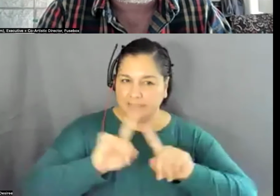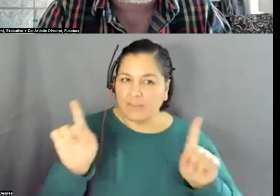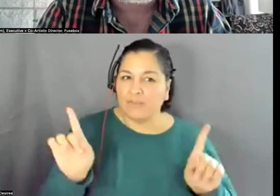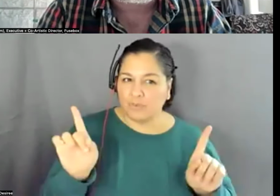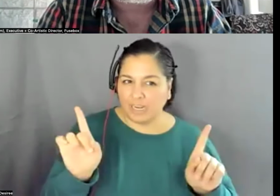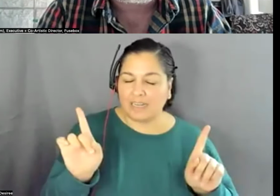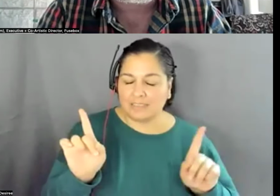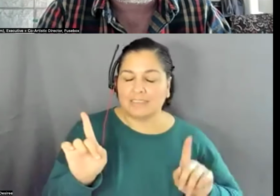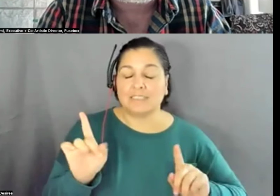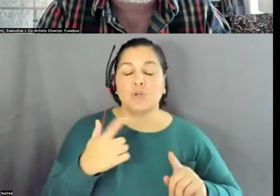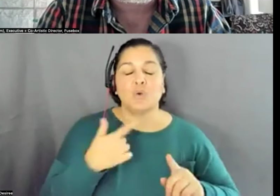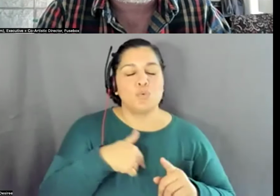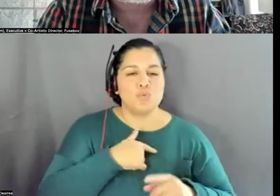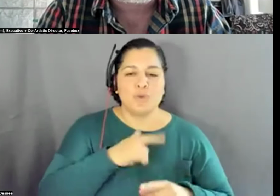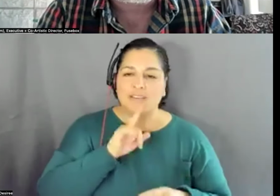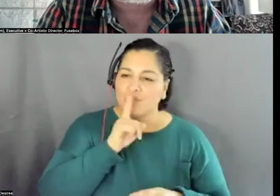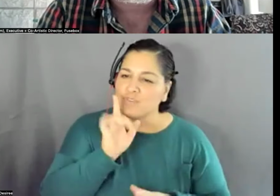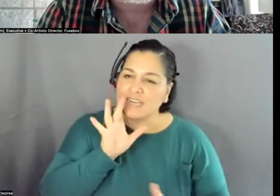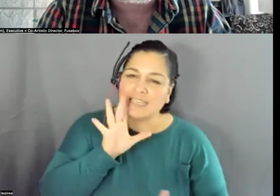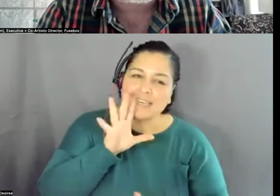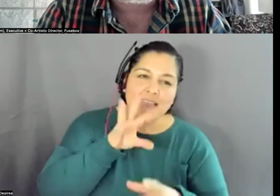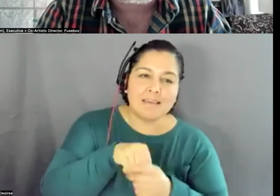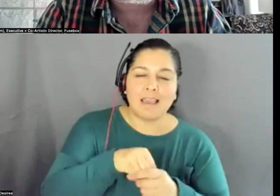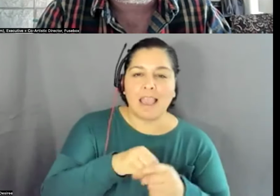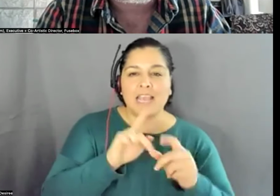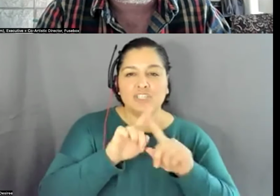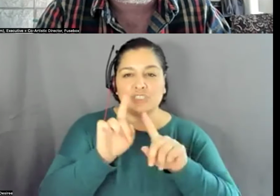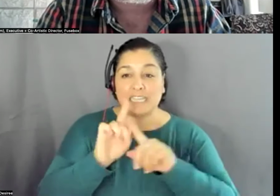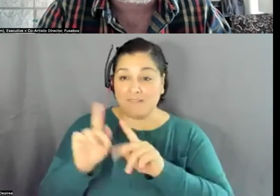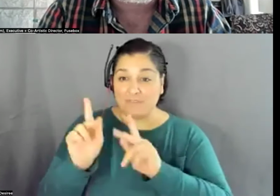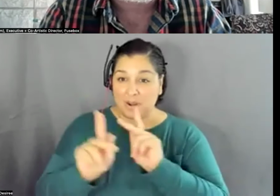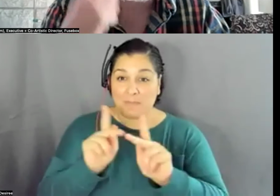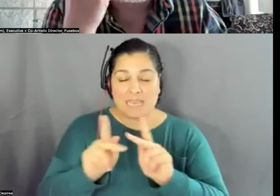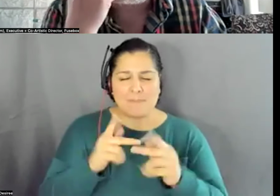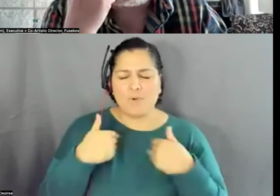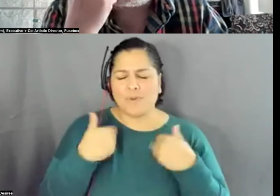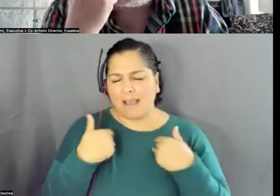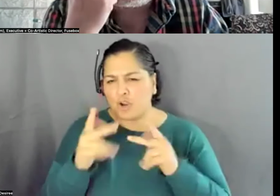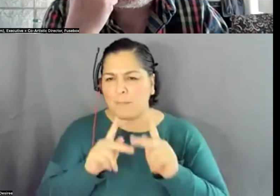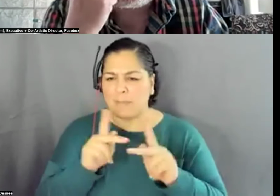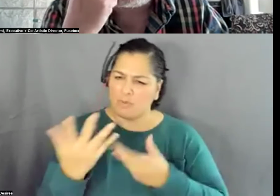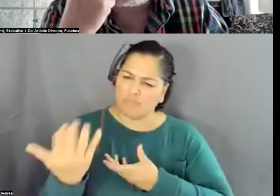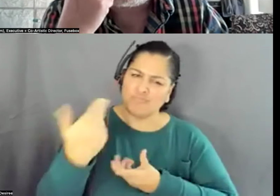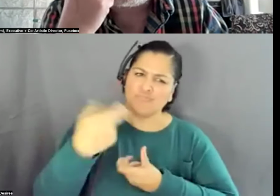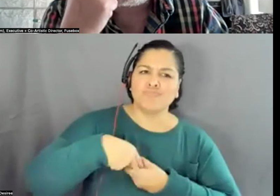We have engaged a lot of younger folks like it to work with us on, like, our social media and, and marketing and,